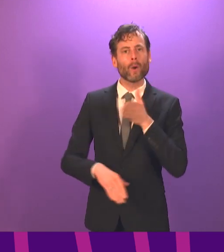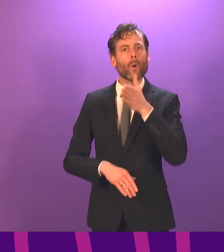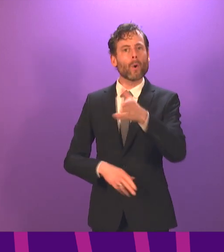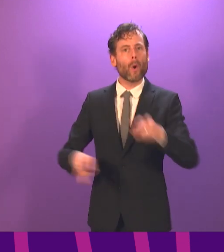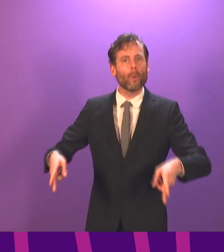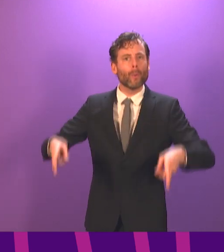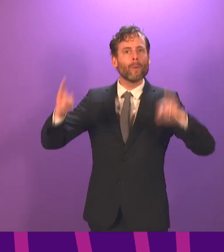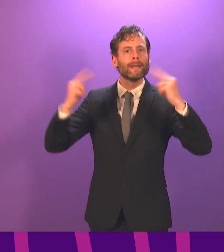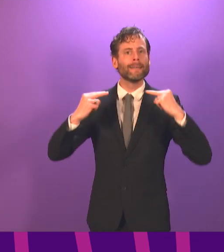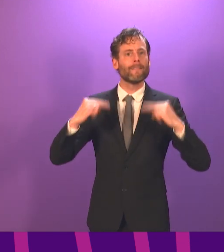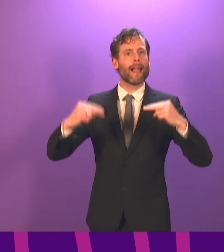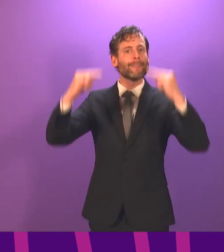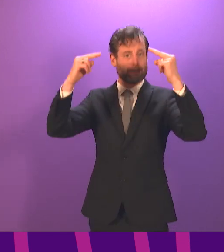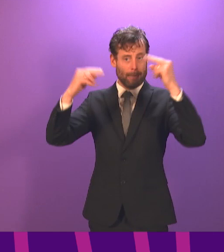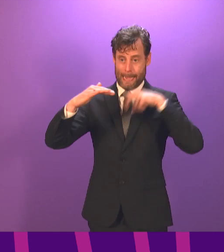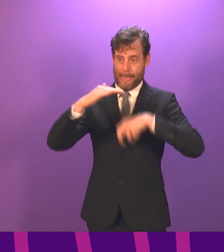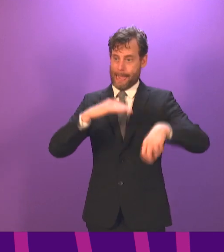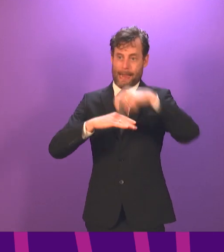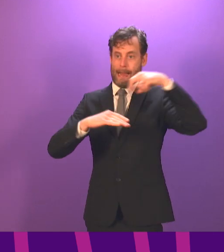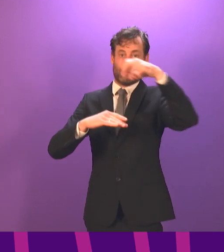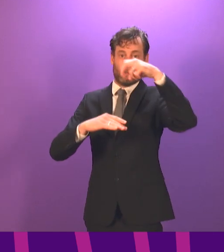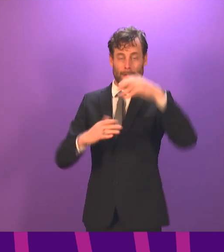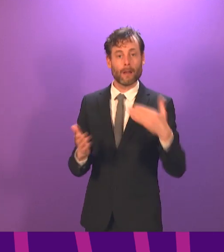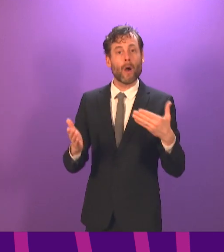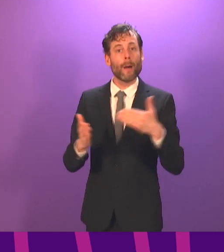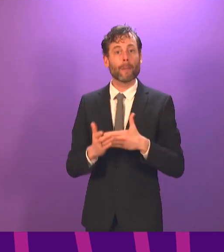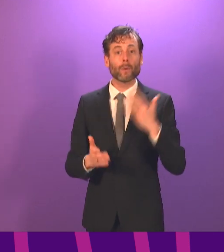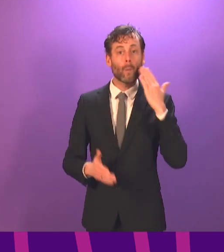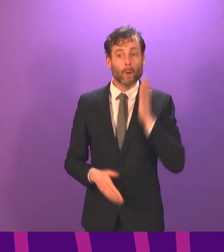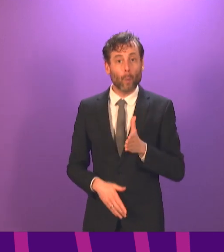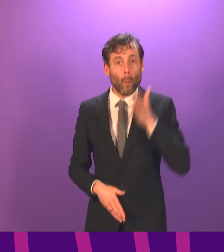and it is also relevant to voters who turn up to vote in person. What action